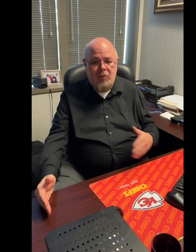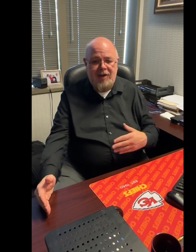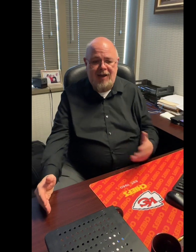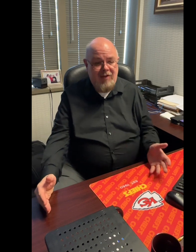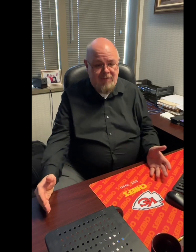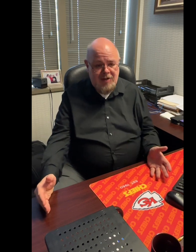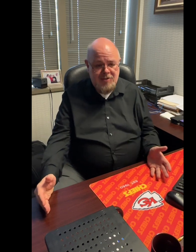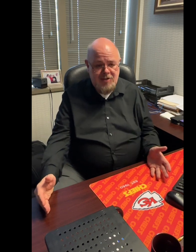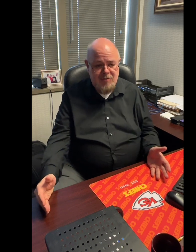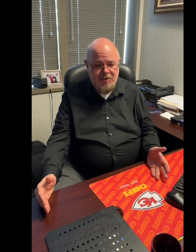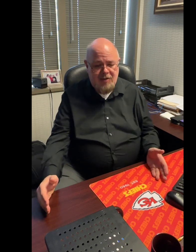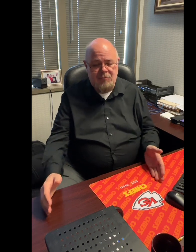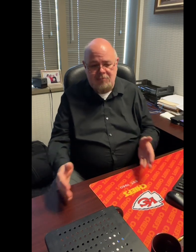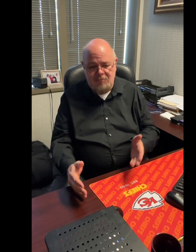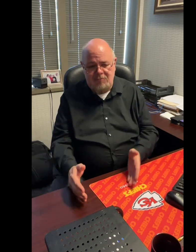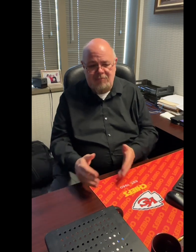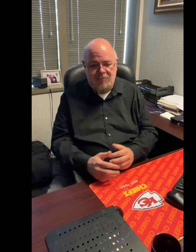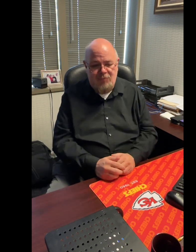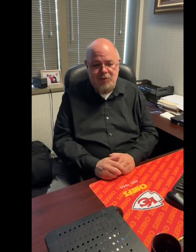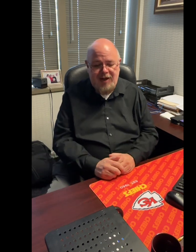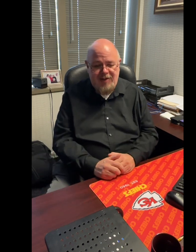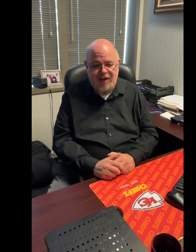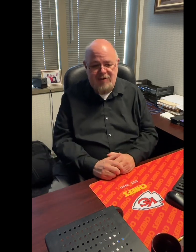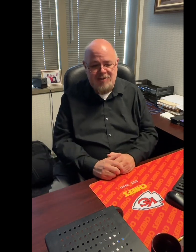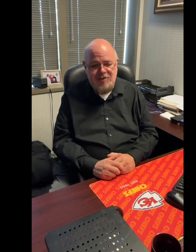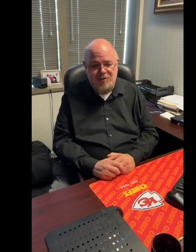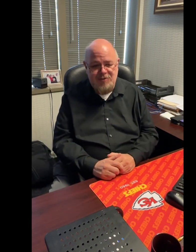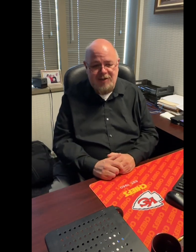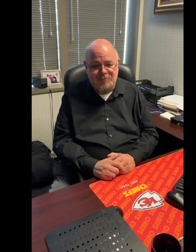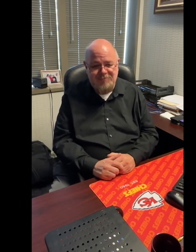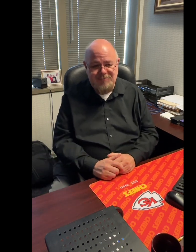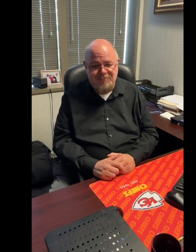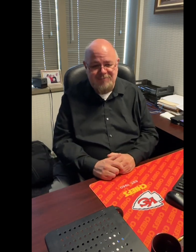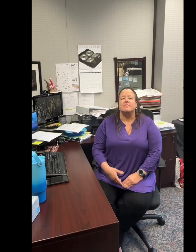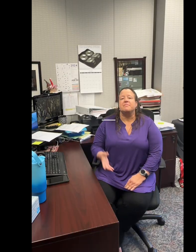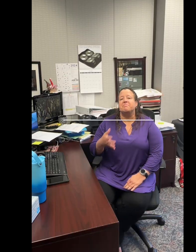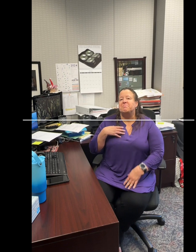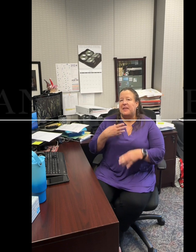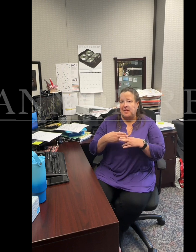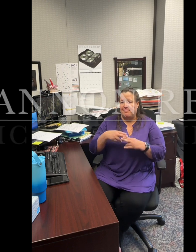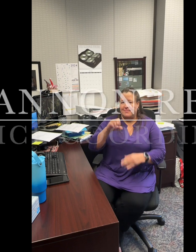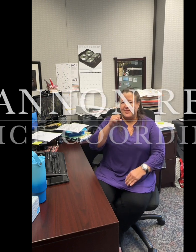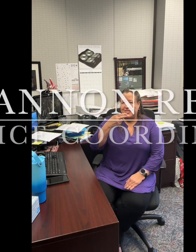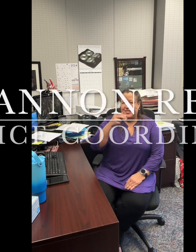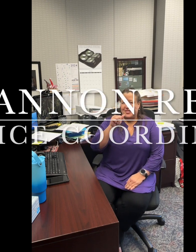but we didn't have the evidence to do so we were getting the evidence to do so.